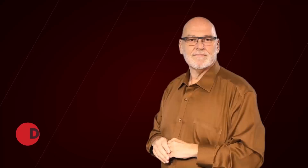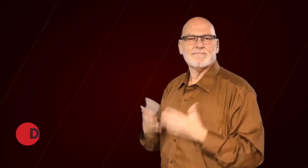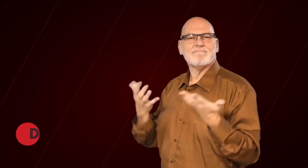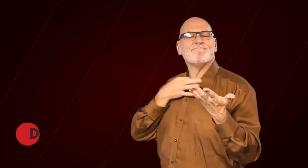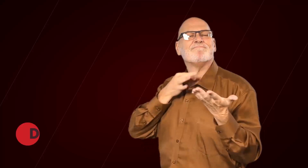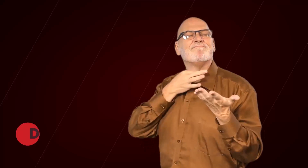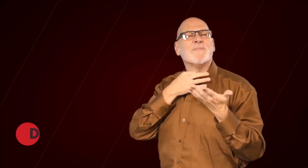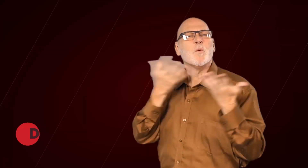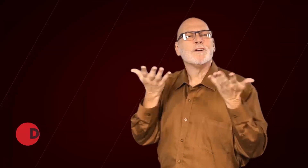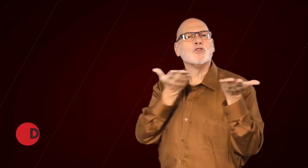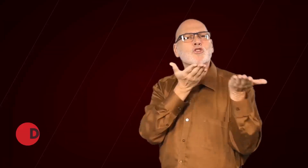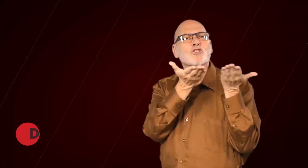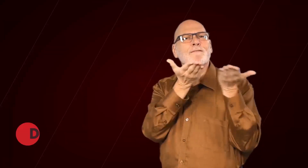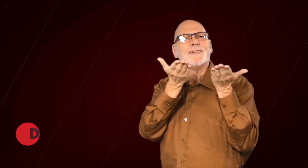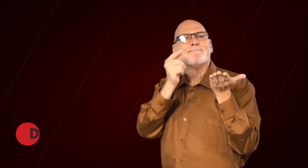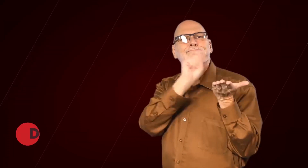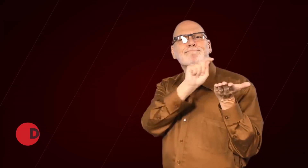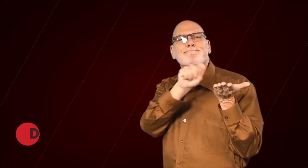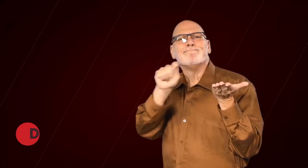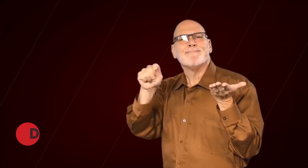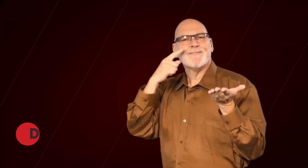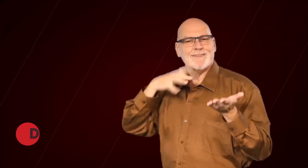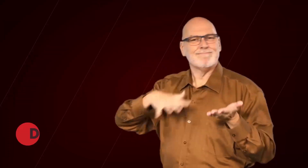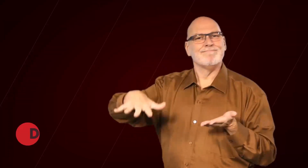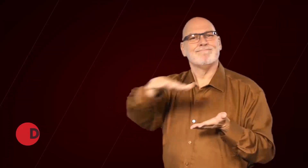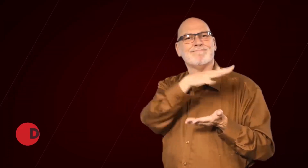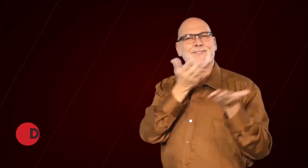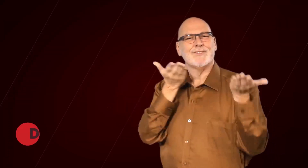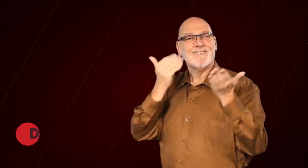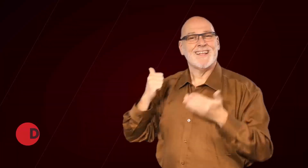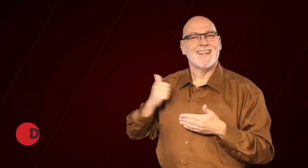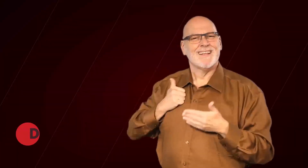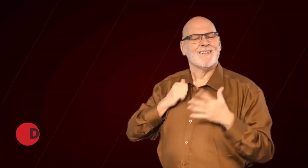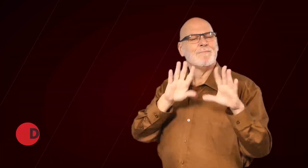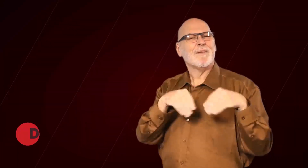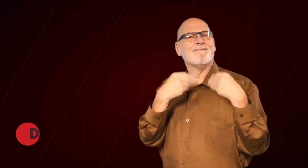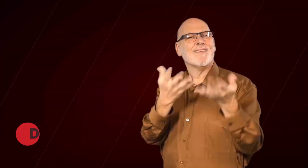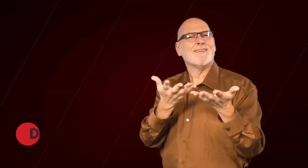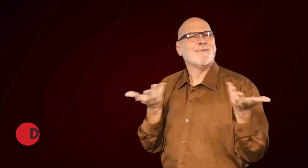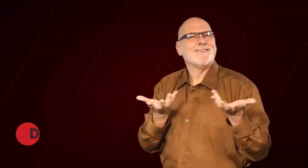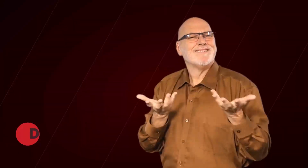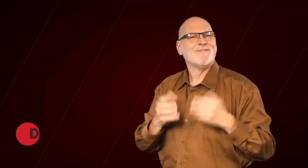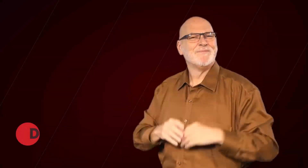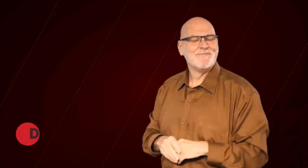[ANSELMO]: What services does Service Canada provide?